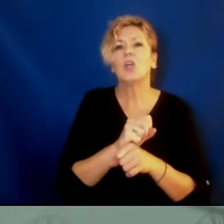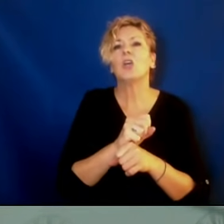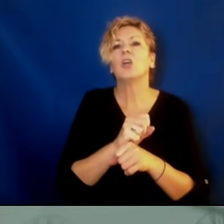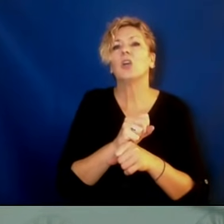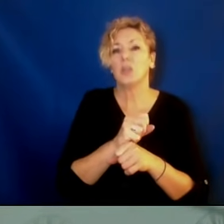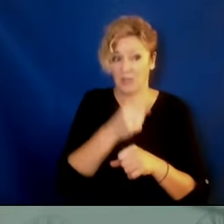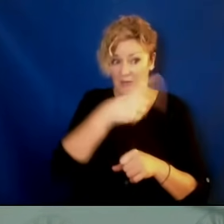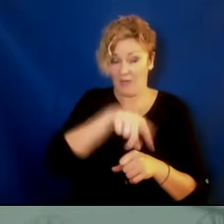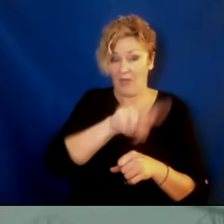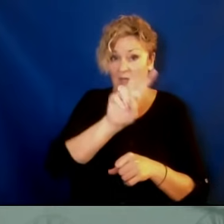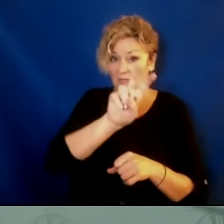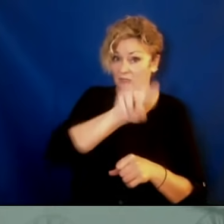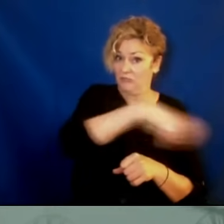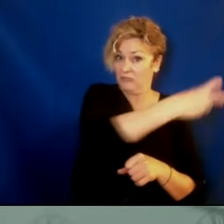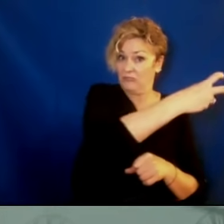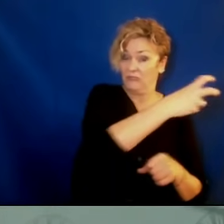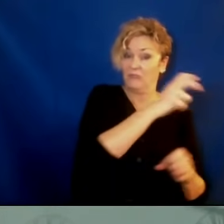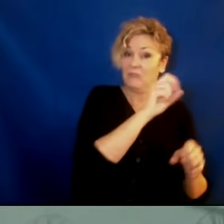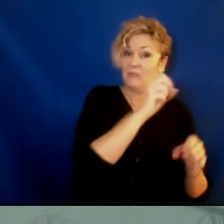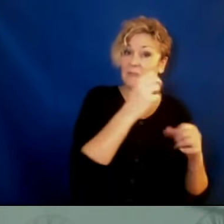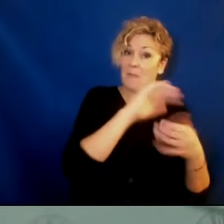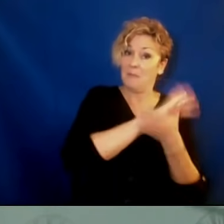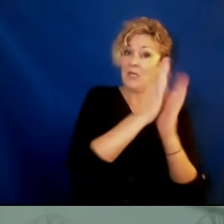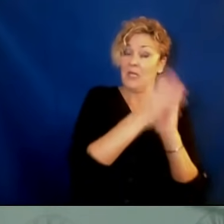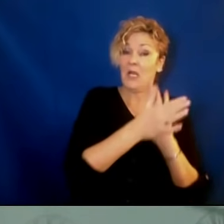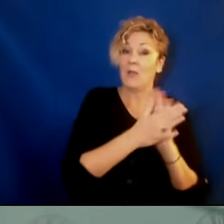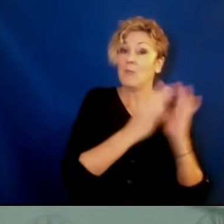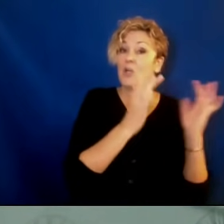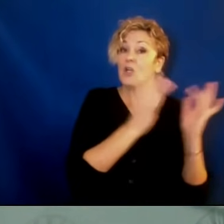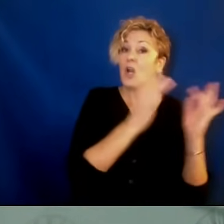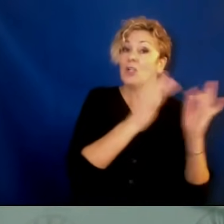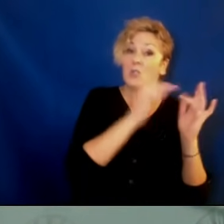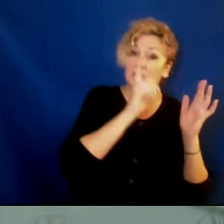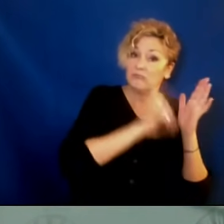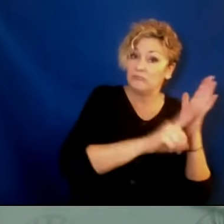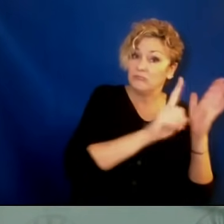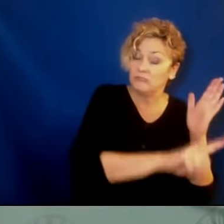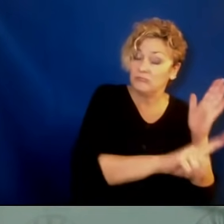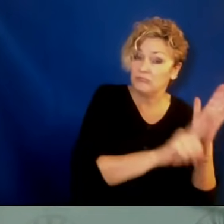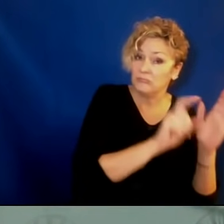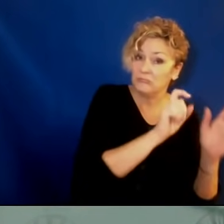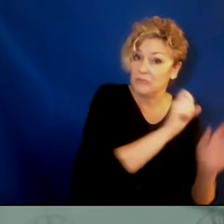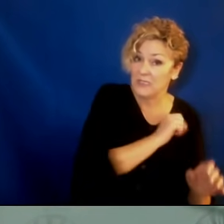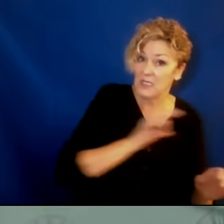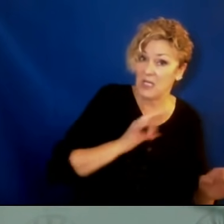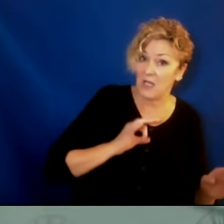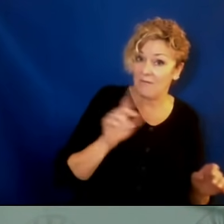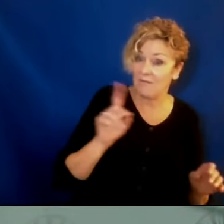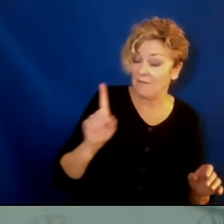, our people being moved to the healthcare system by now